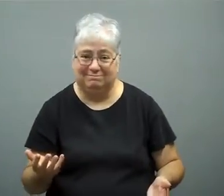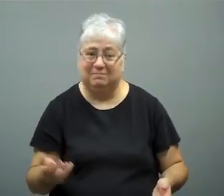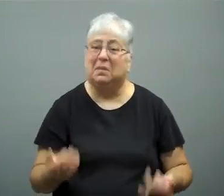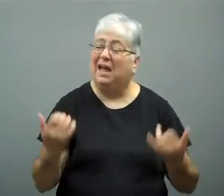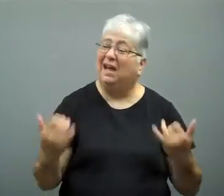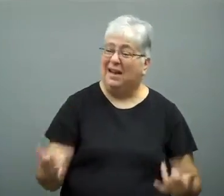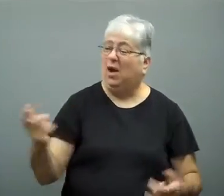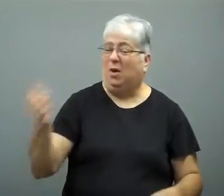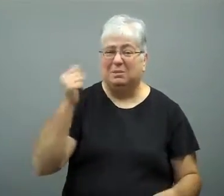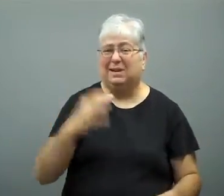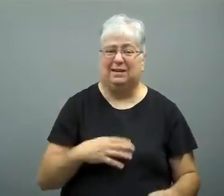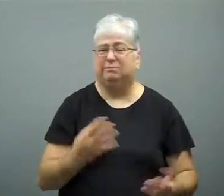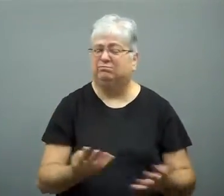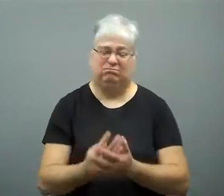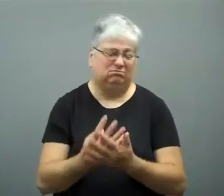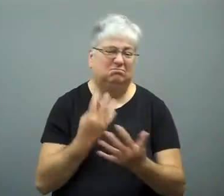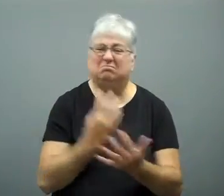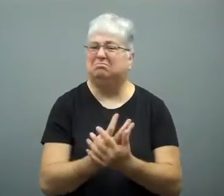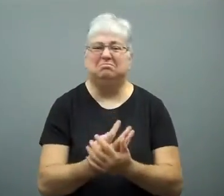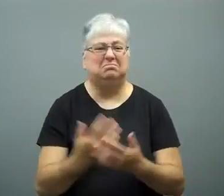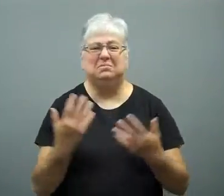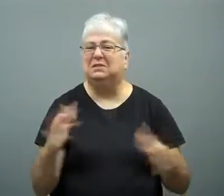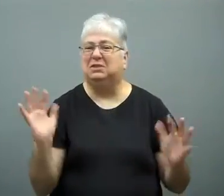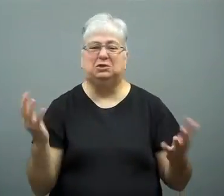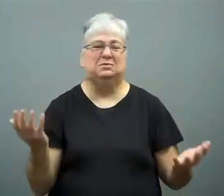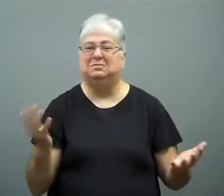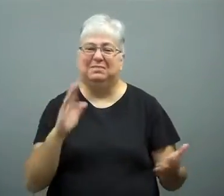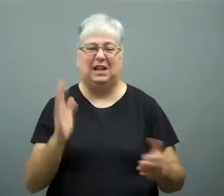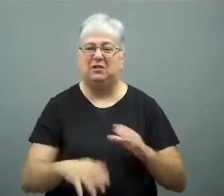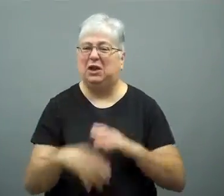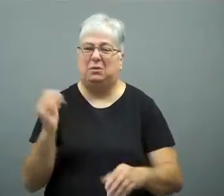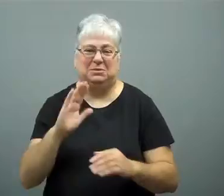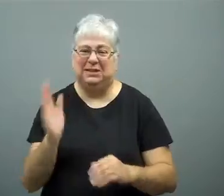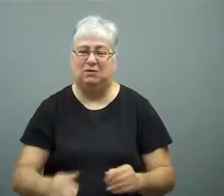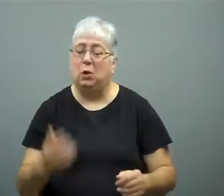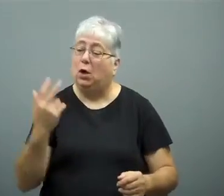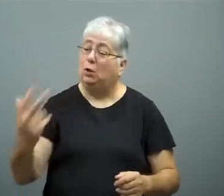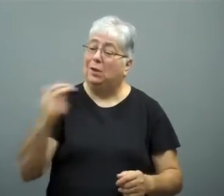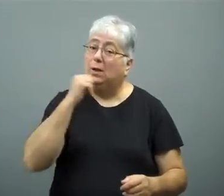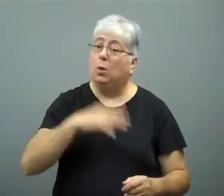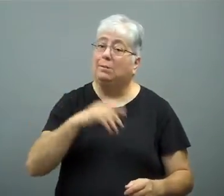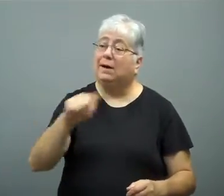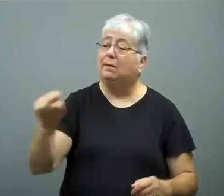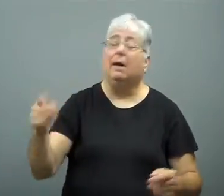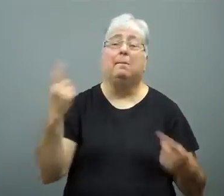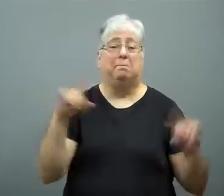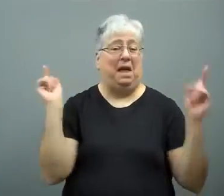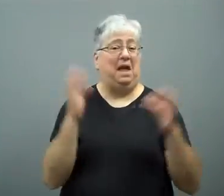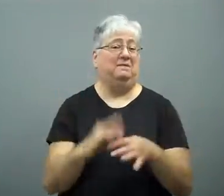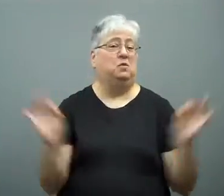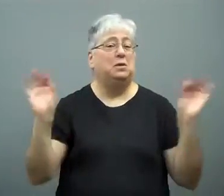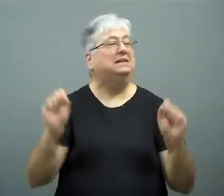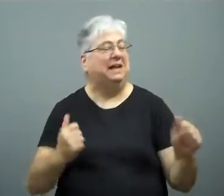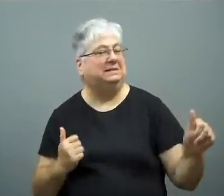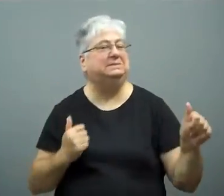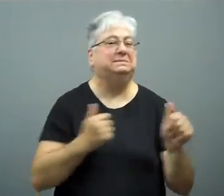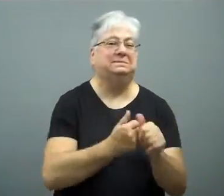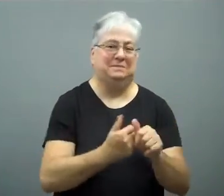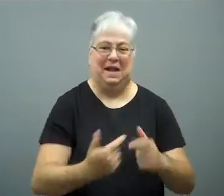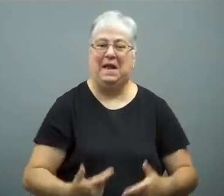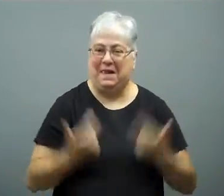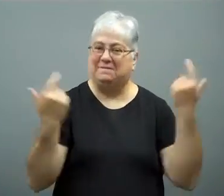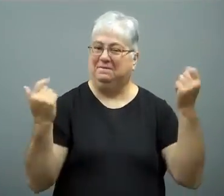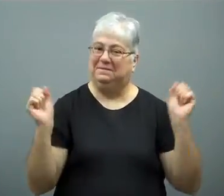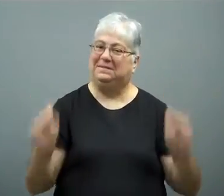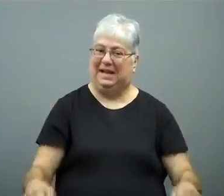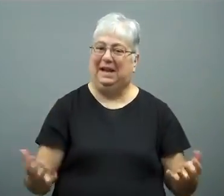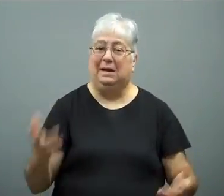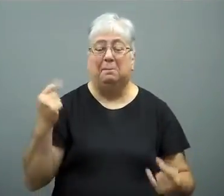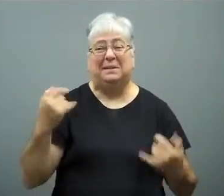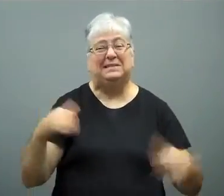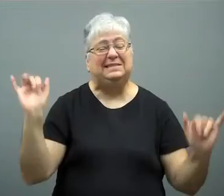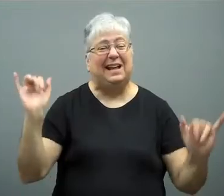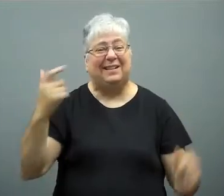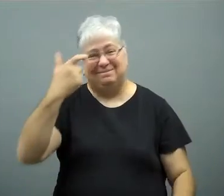Now he's locked up and will never get out.